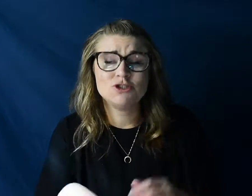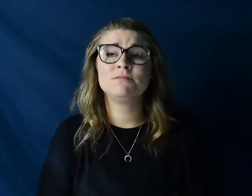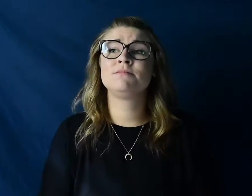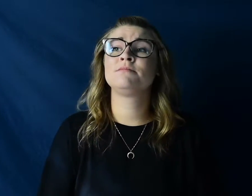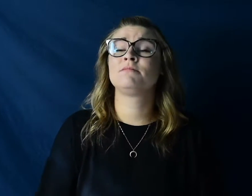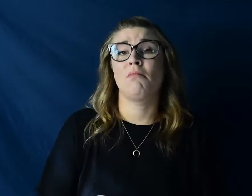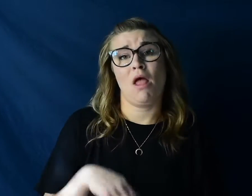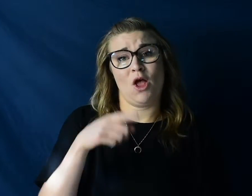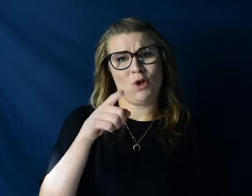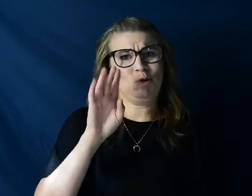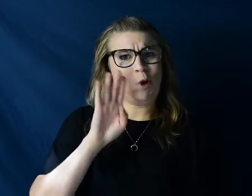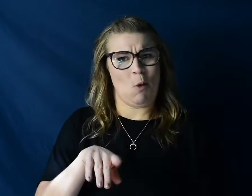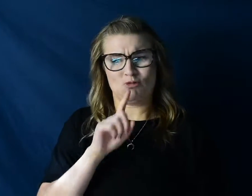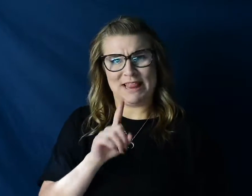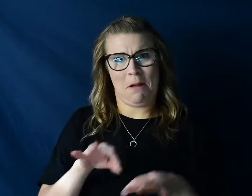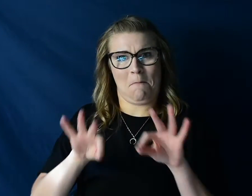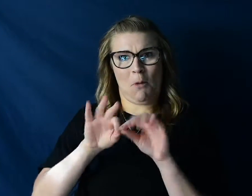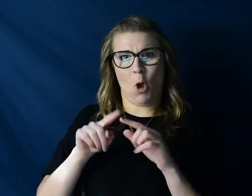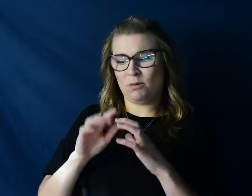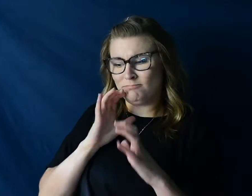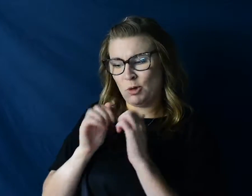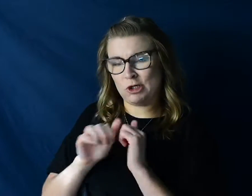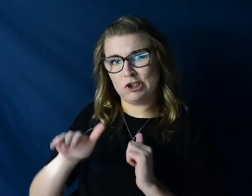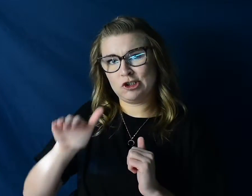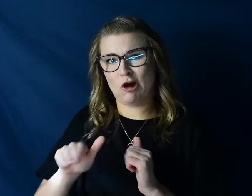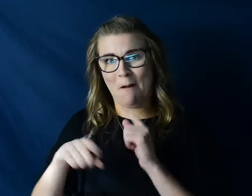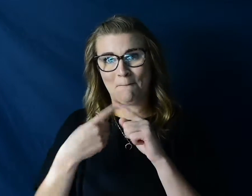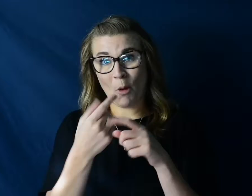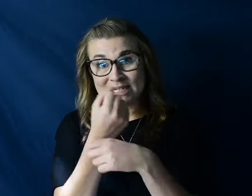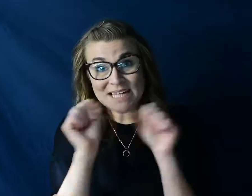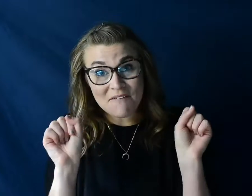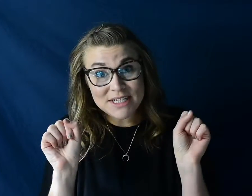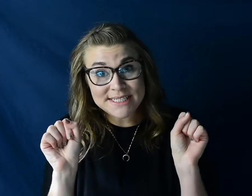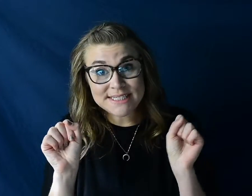or any other signed languages. You know that it is really important to communicate with